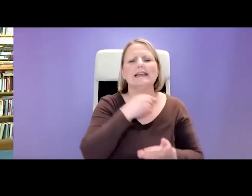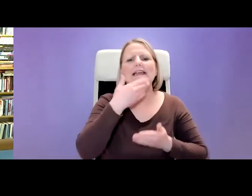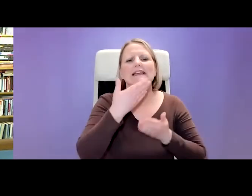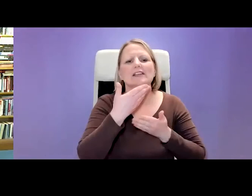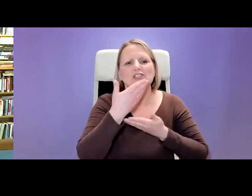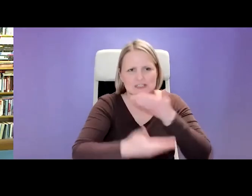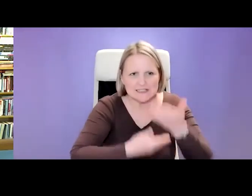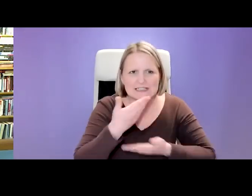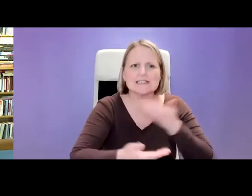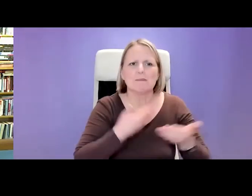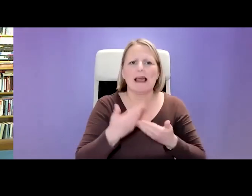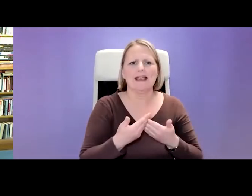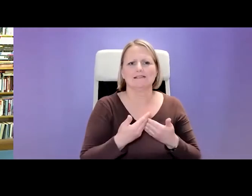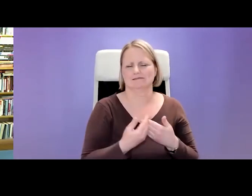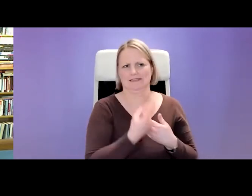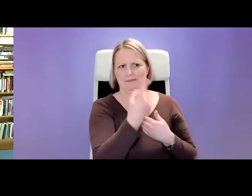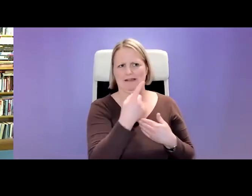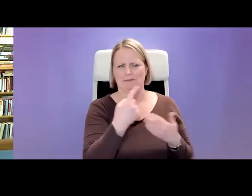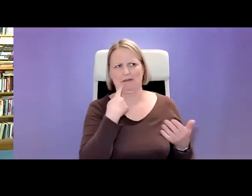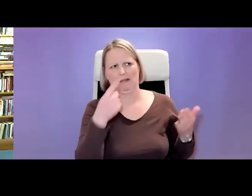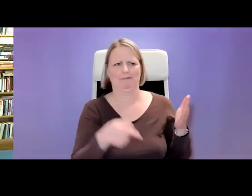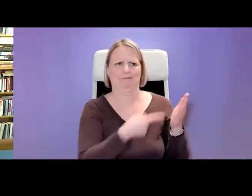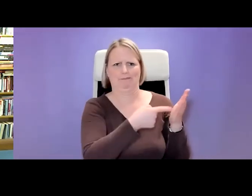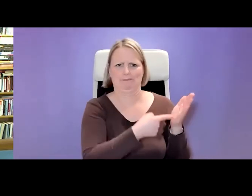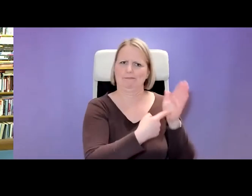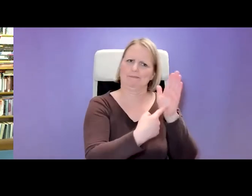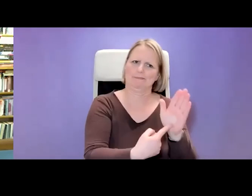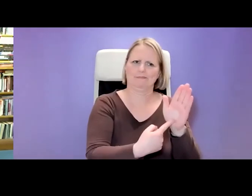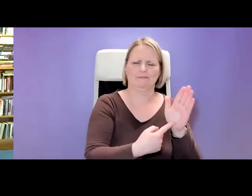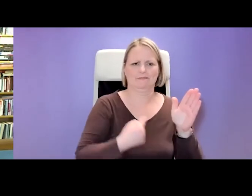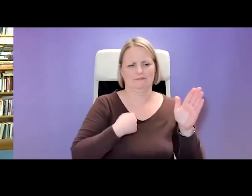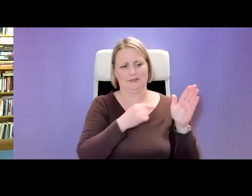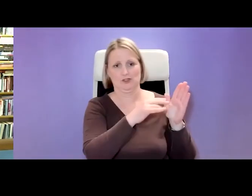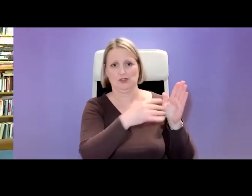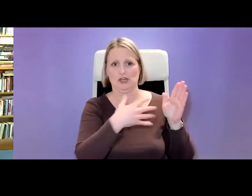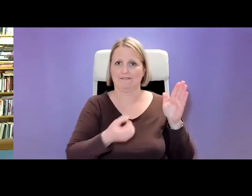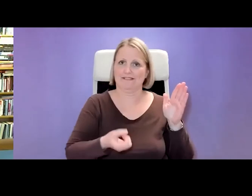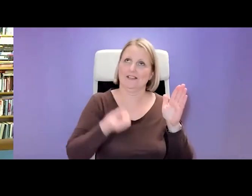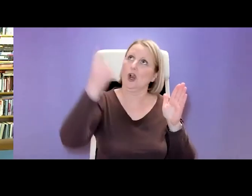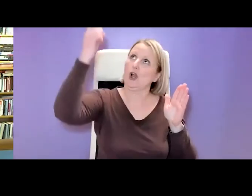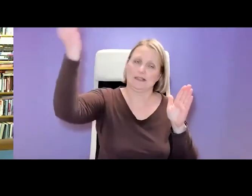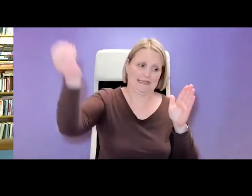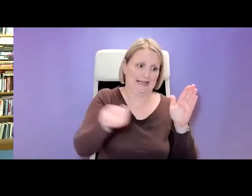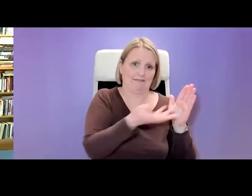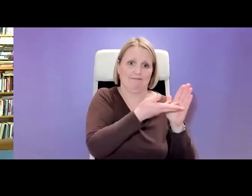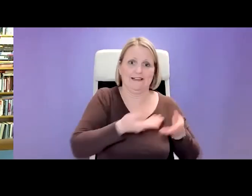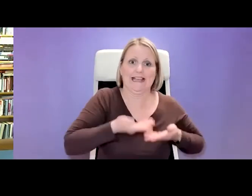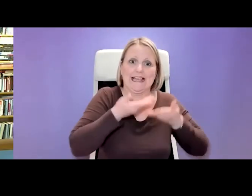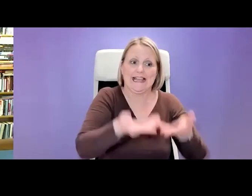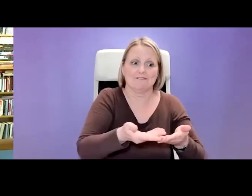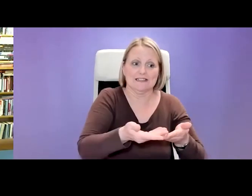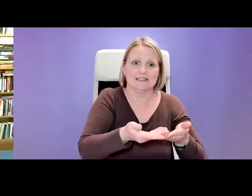to having been confronted in particularly intense ways by the gifts that I believe God has given through Adam.